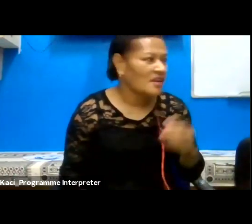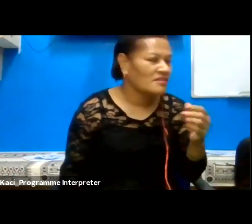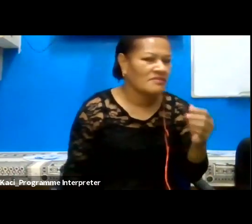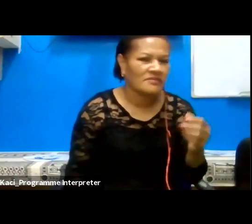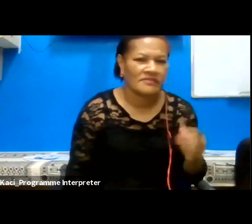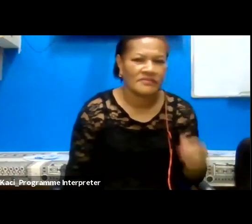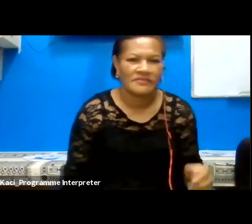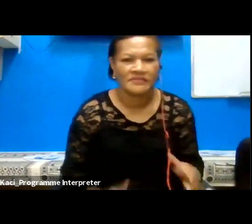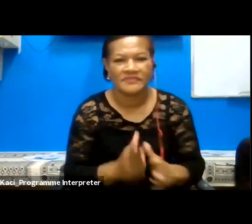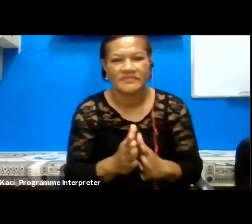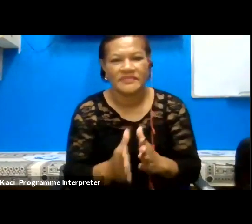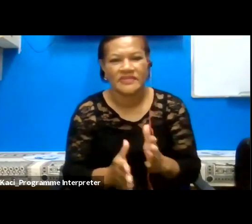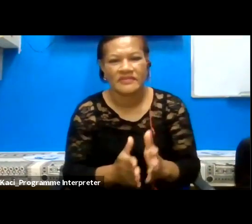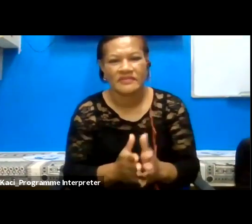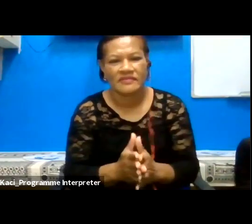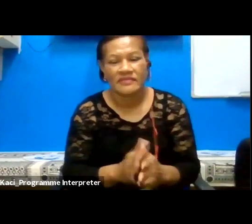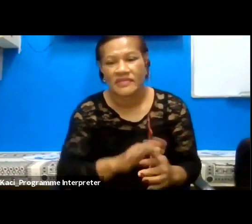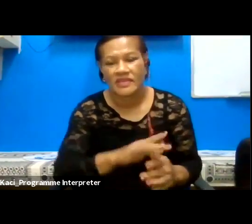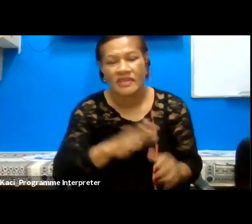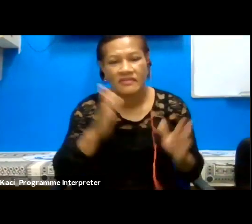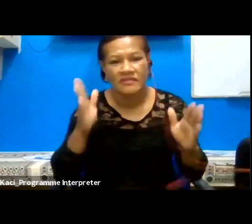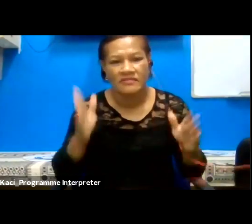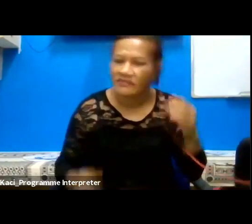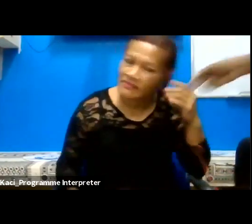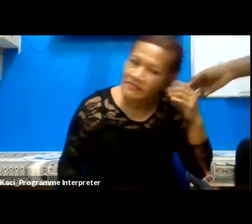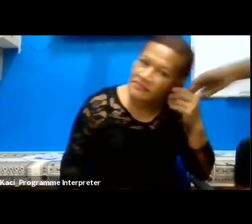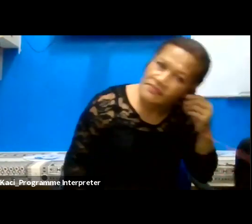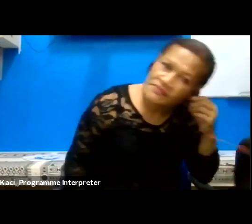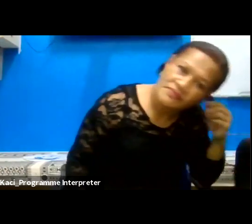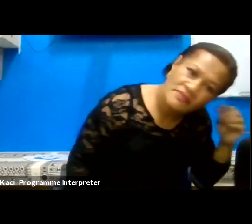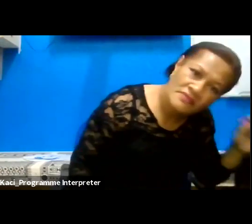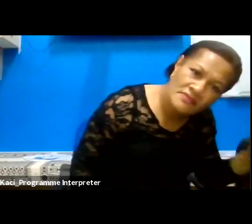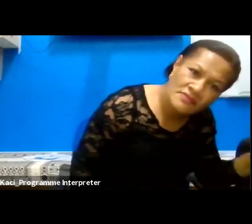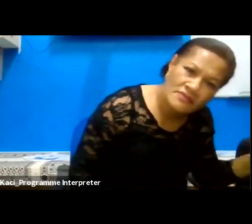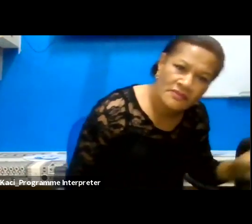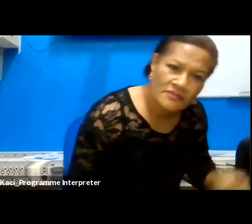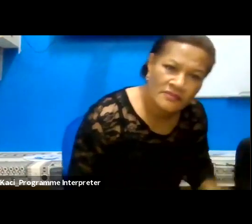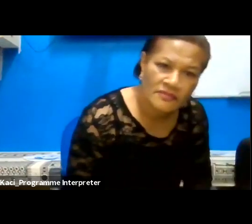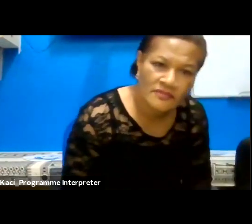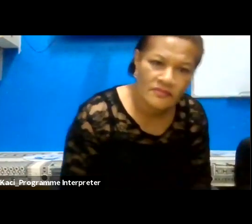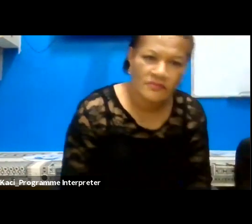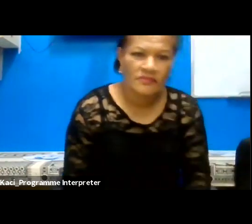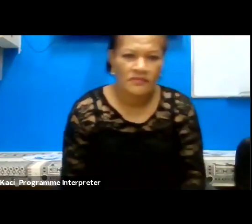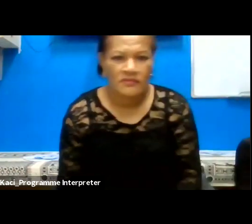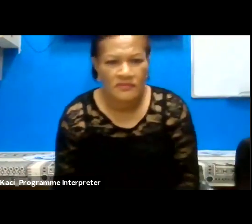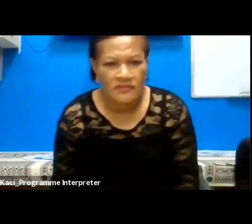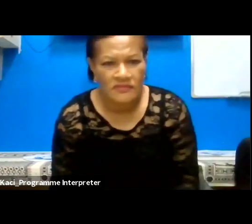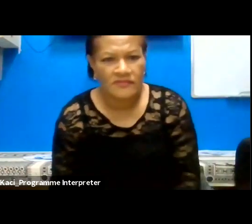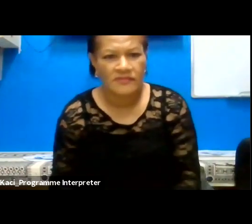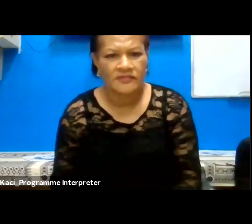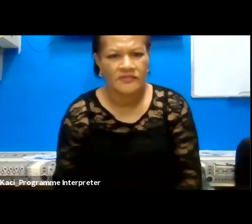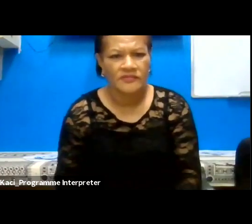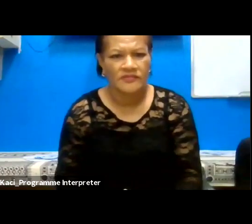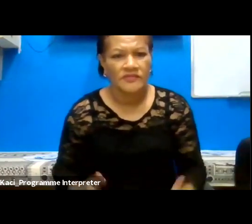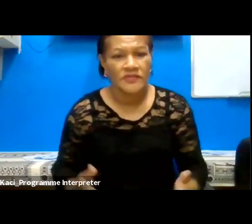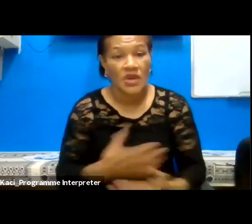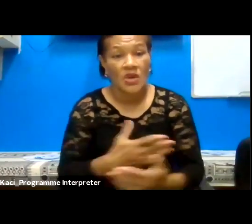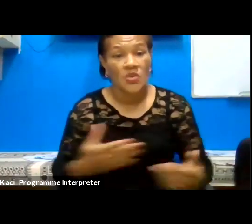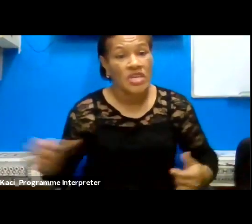They are the language. So, I would add at this juncture uh as a education is as